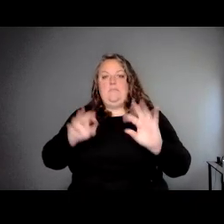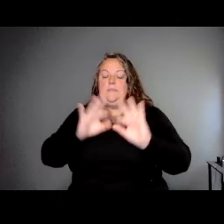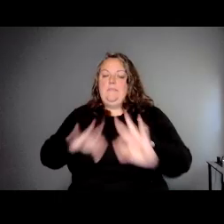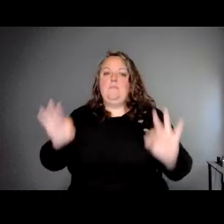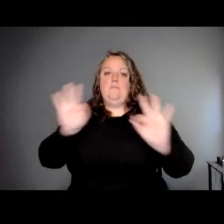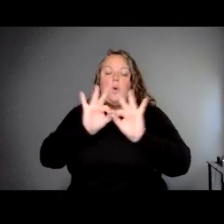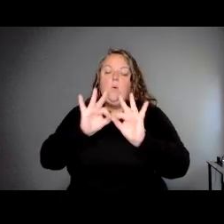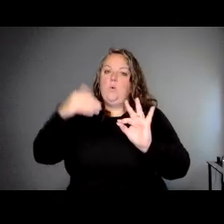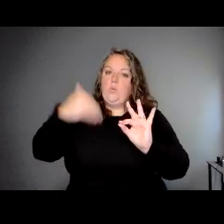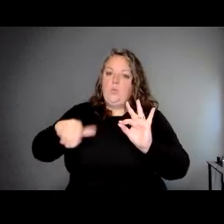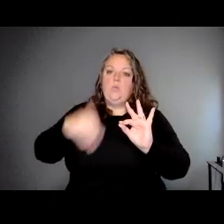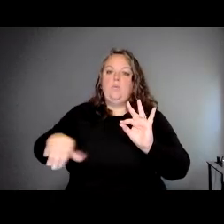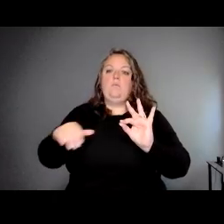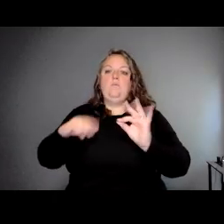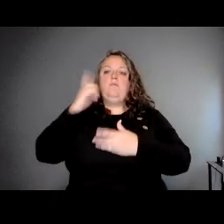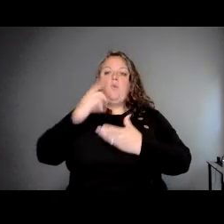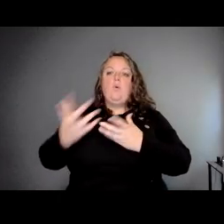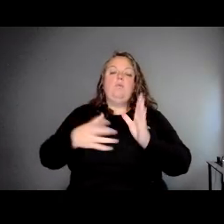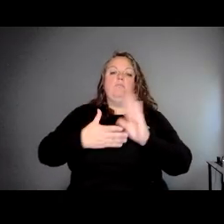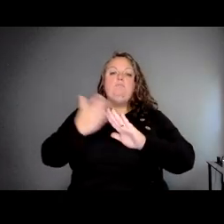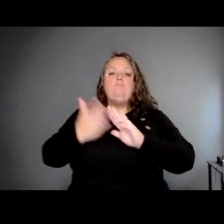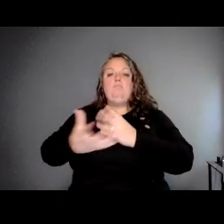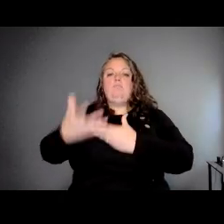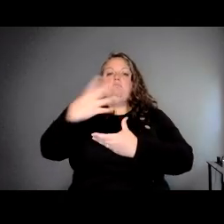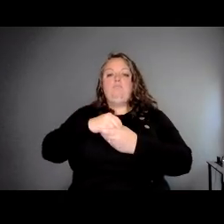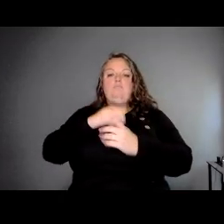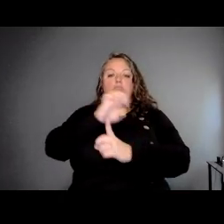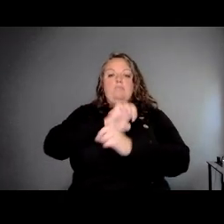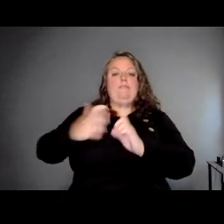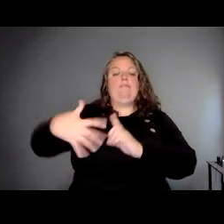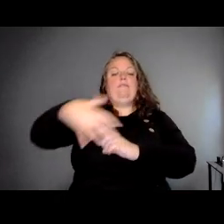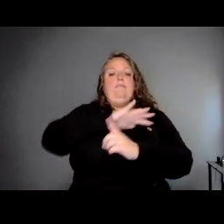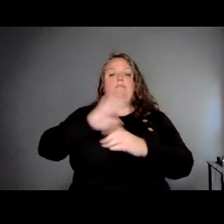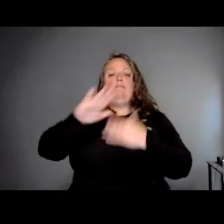for fostering an inclusive and accessible environment, ensuring all public services